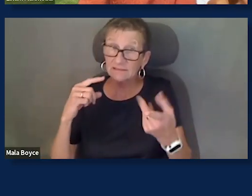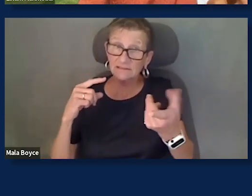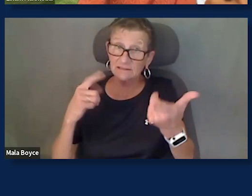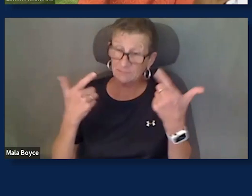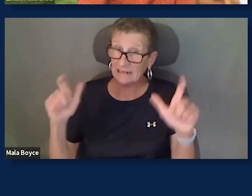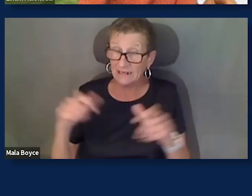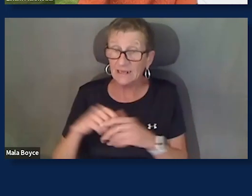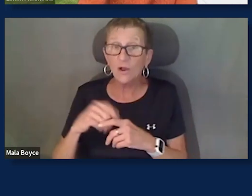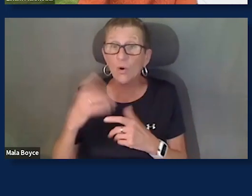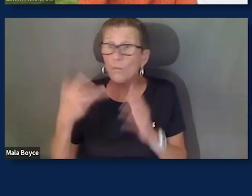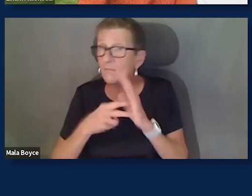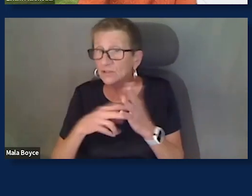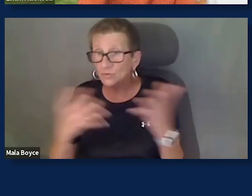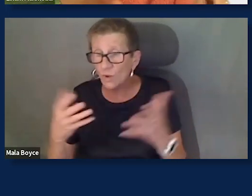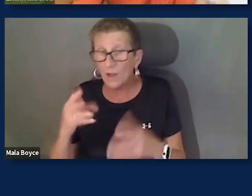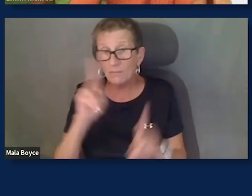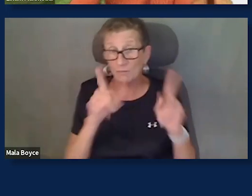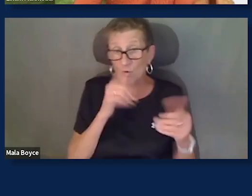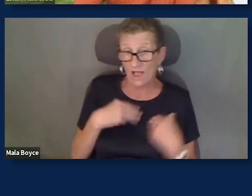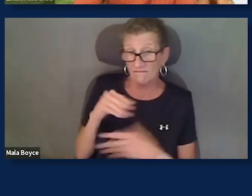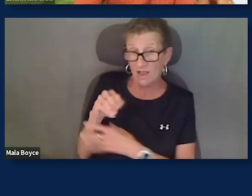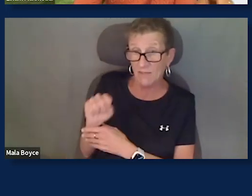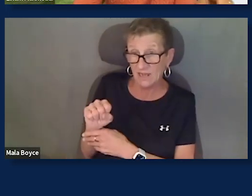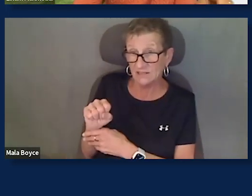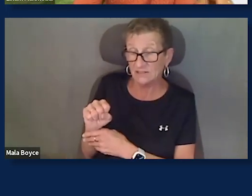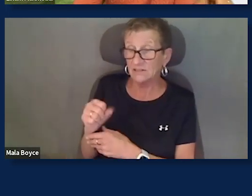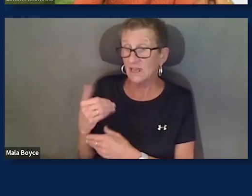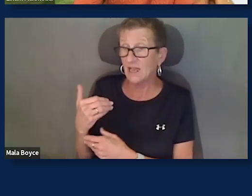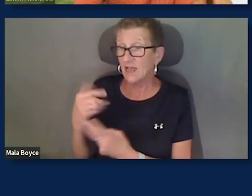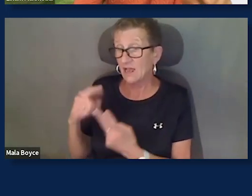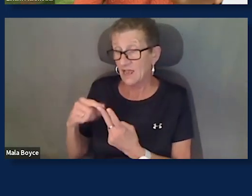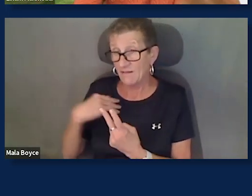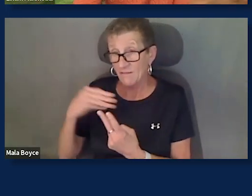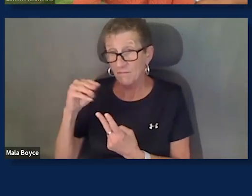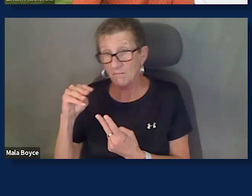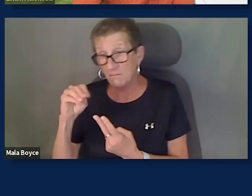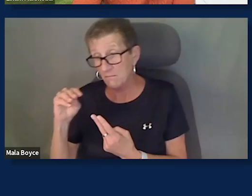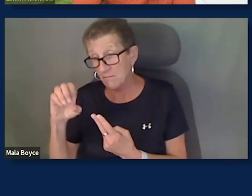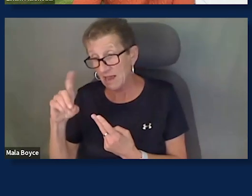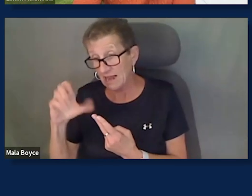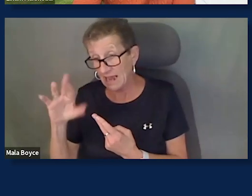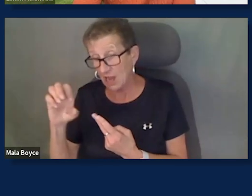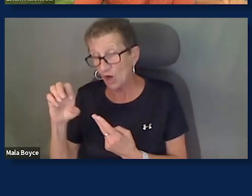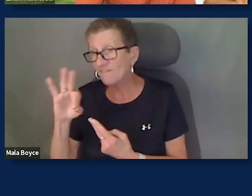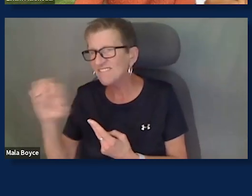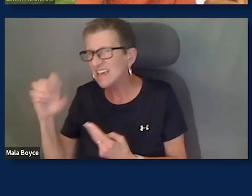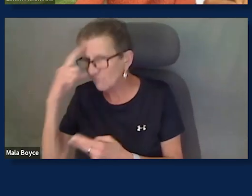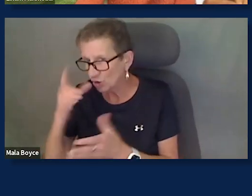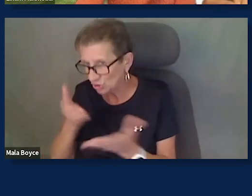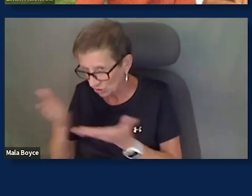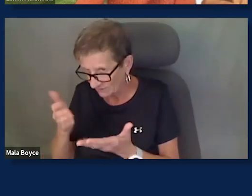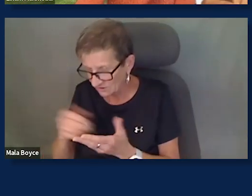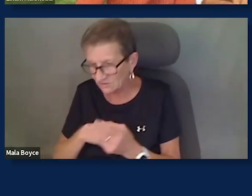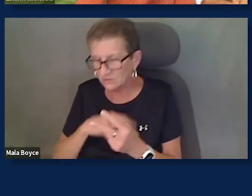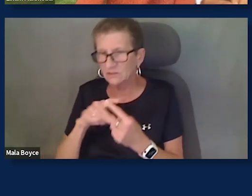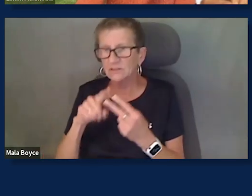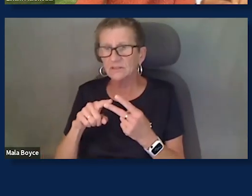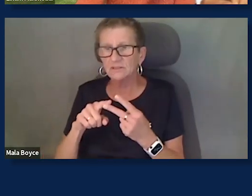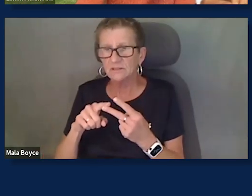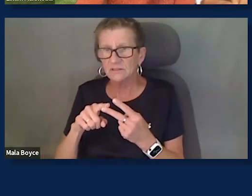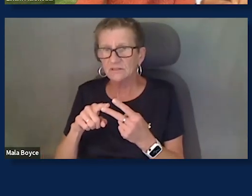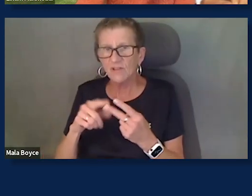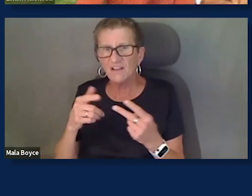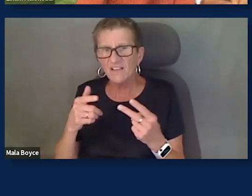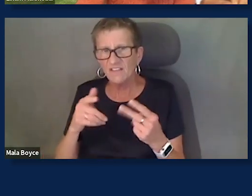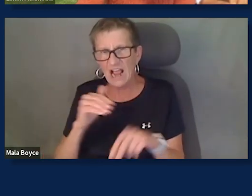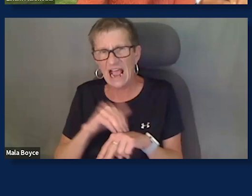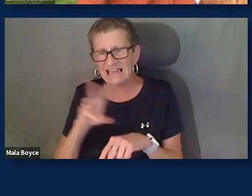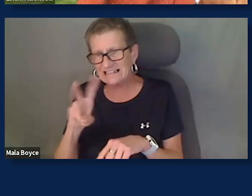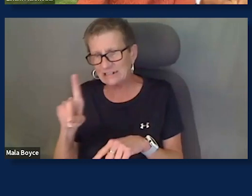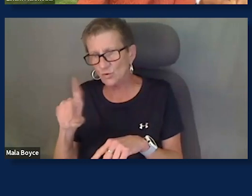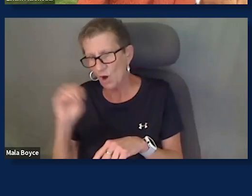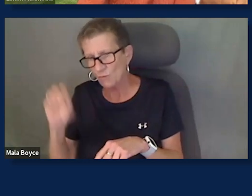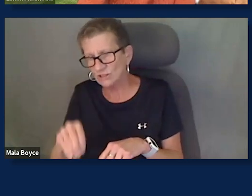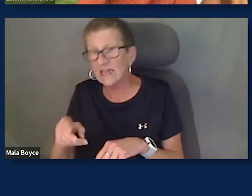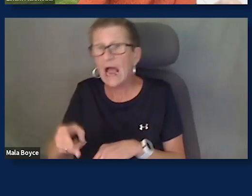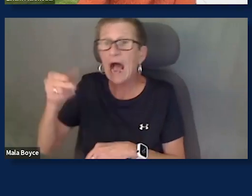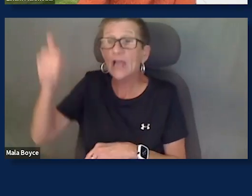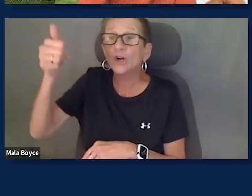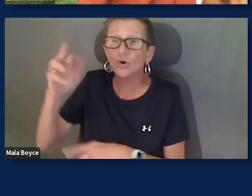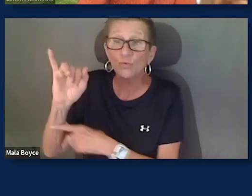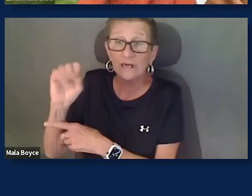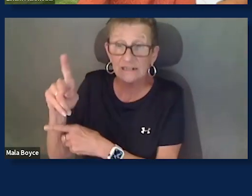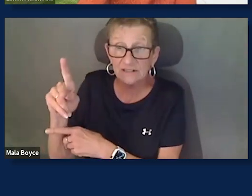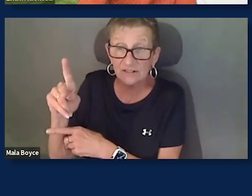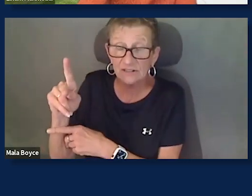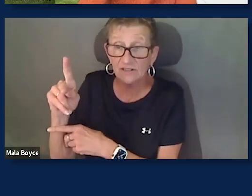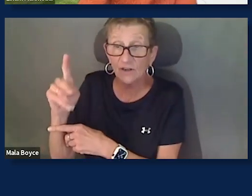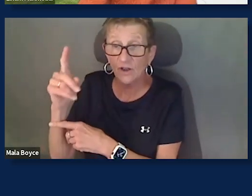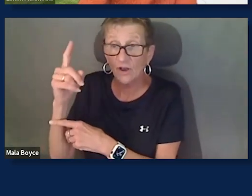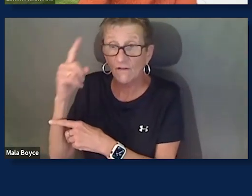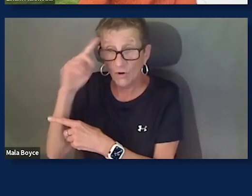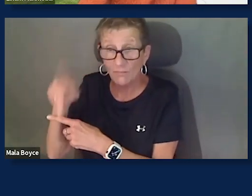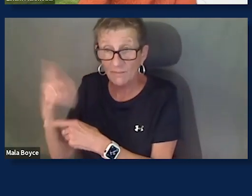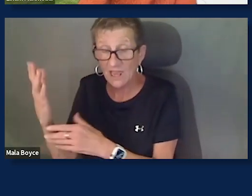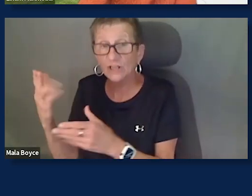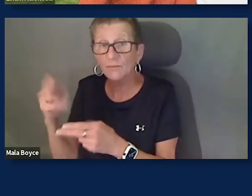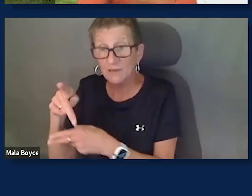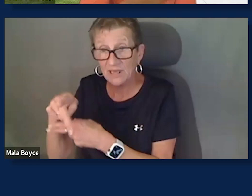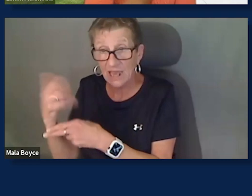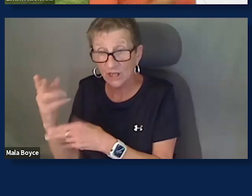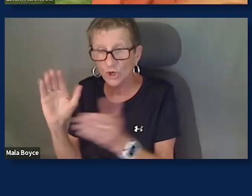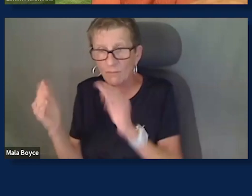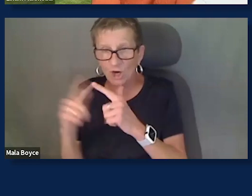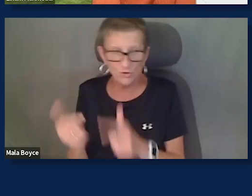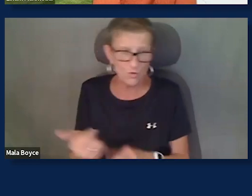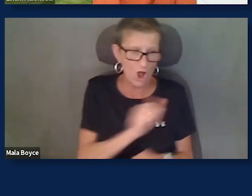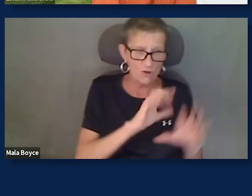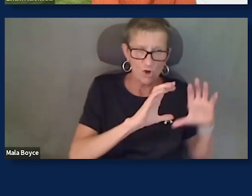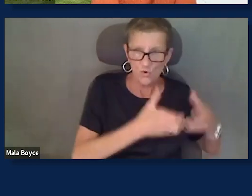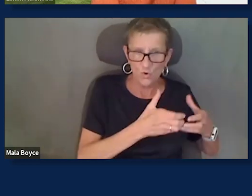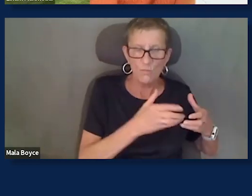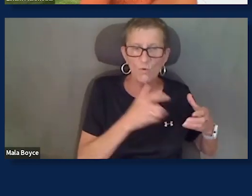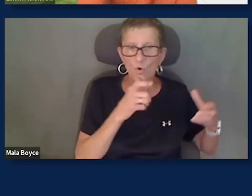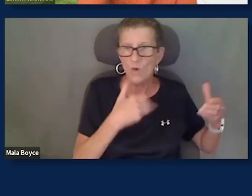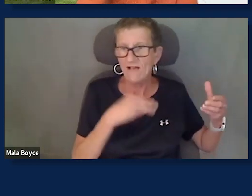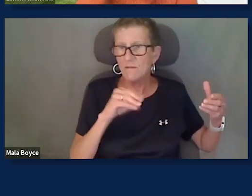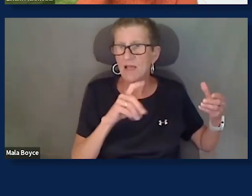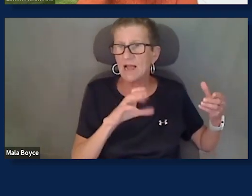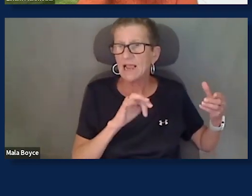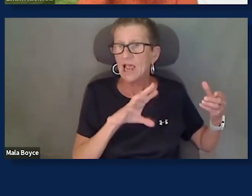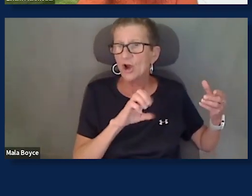multiple sclerosis who have medicare fee-for-service are at 61% higher risk of PPH compared with their counterparts with Medicare Advantage.